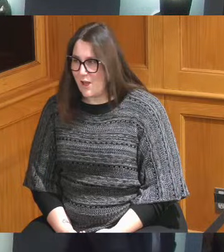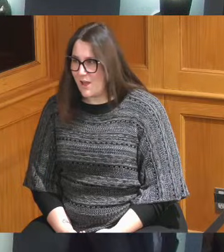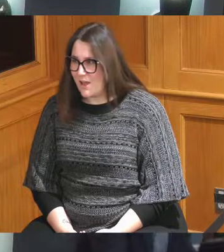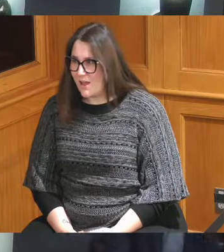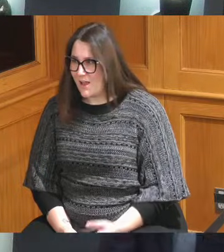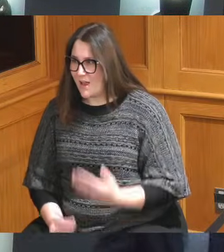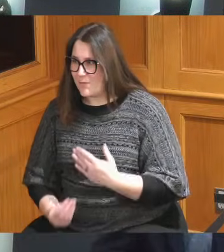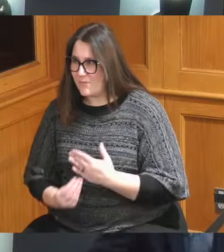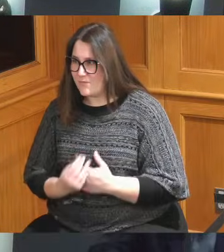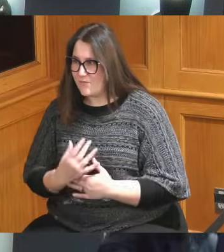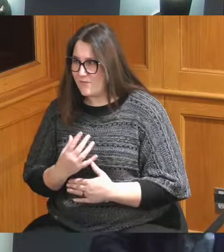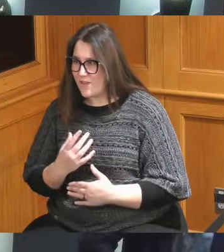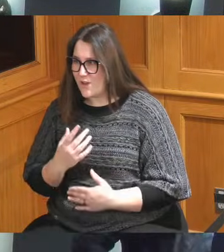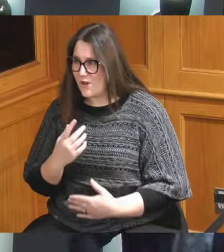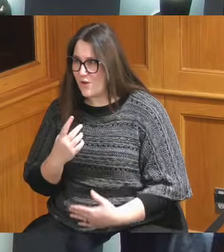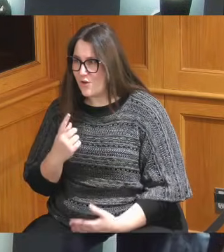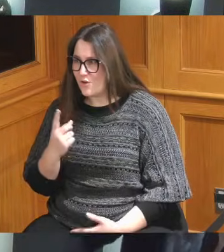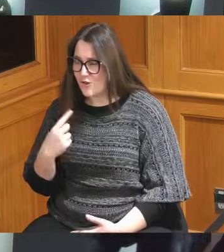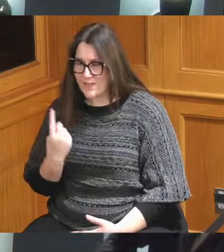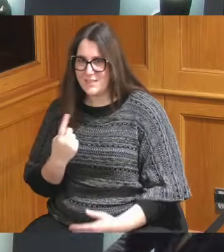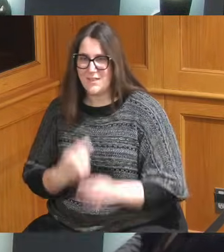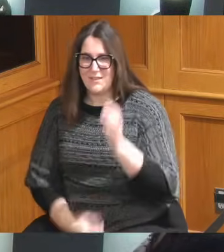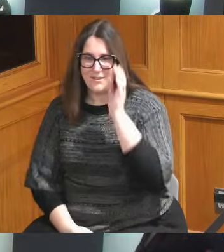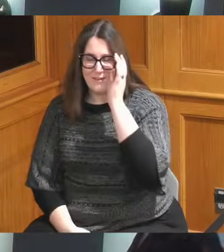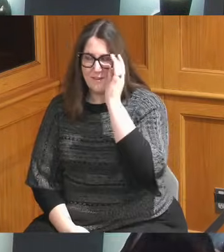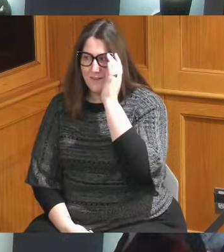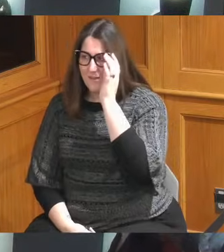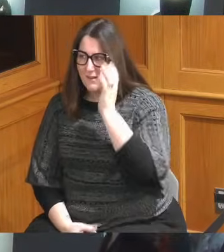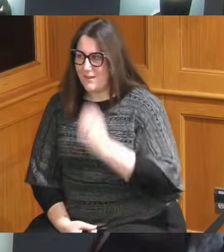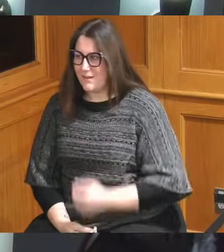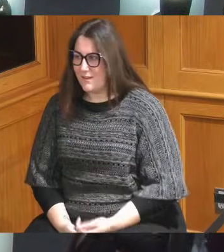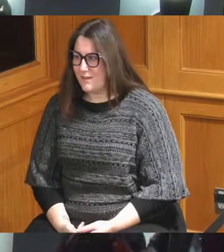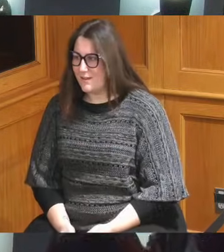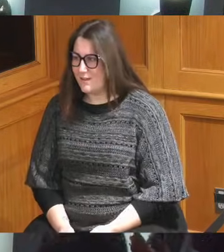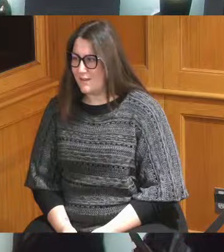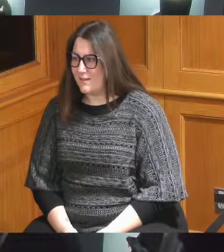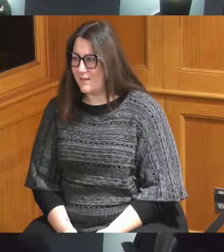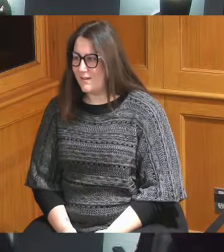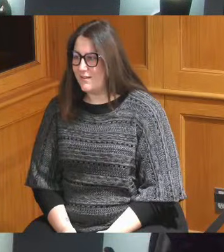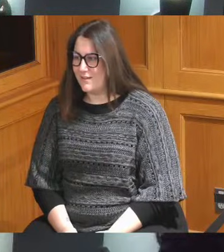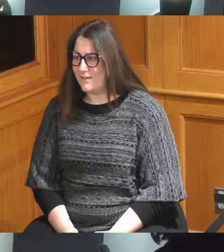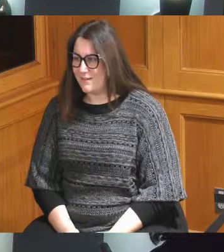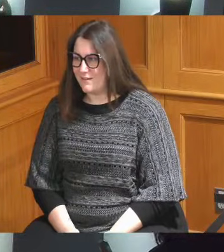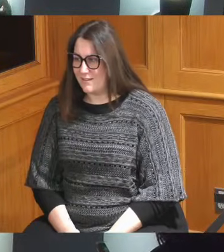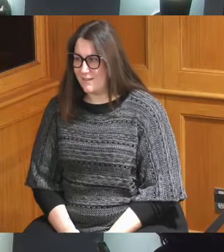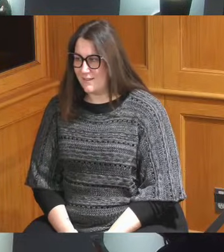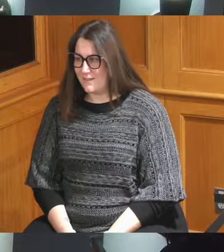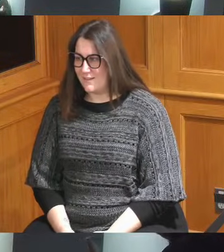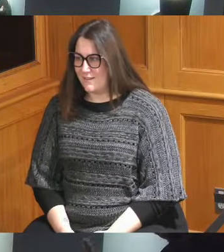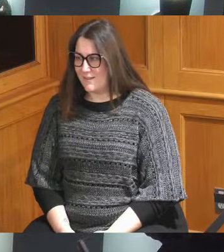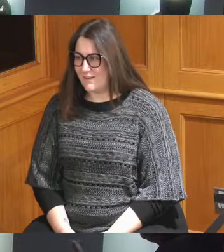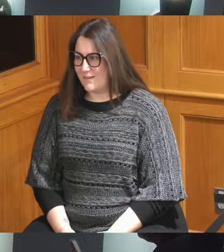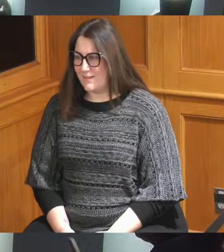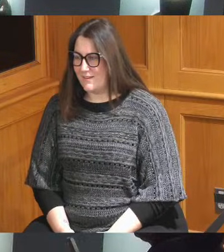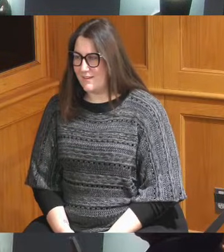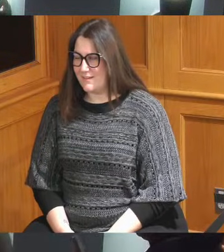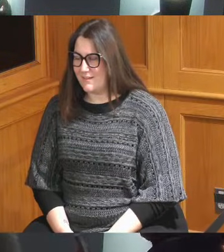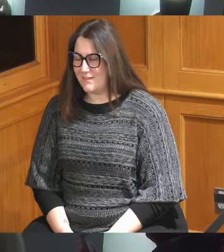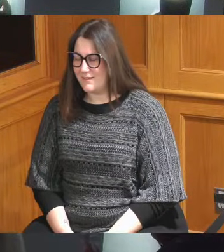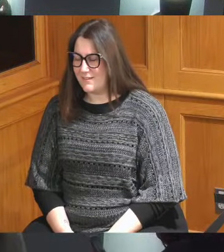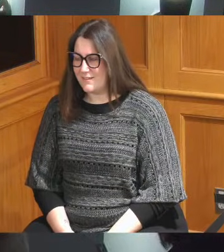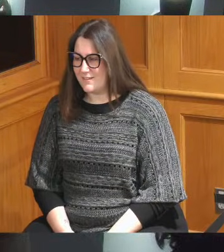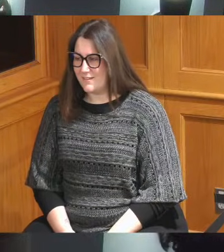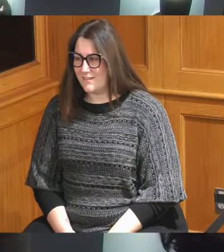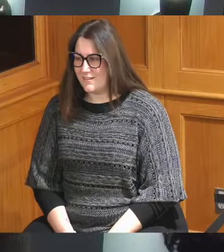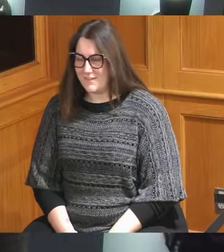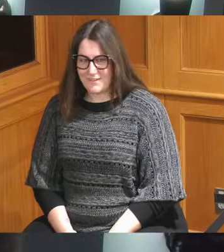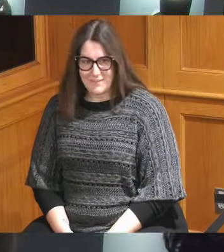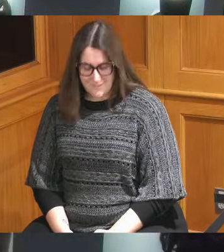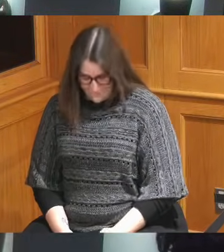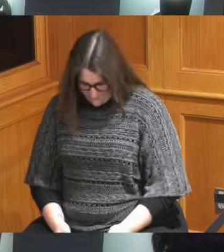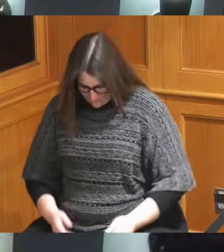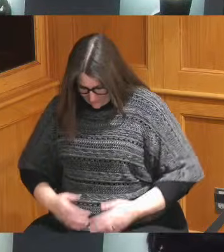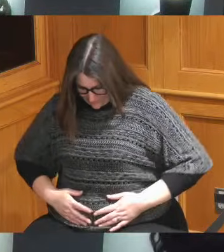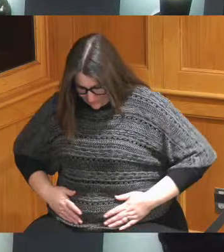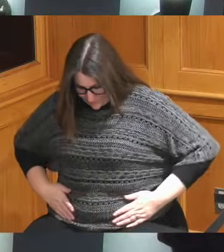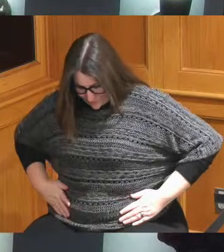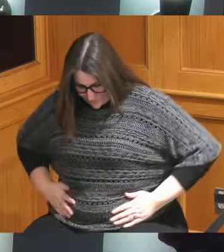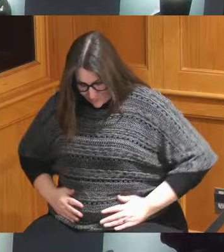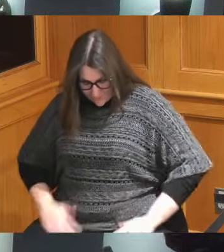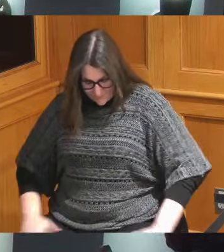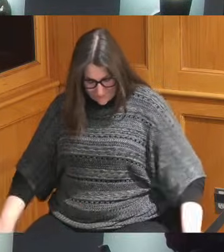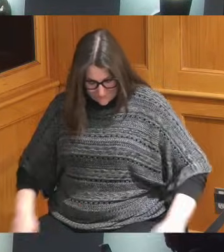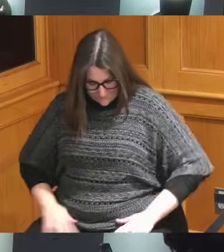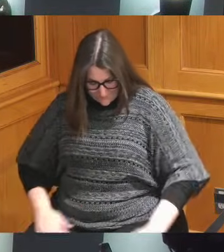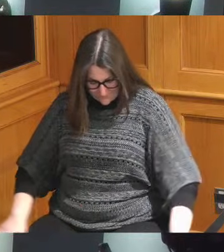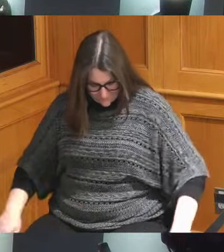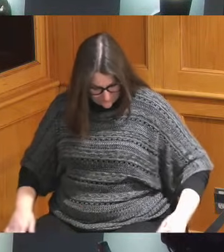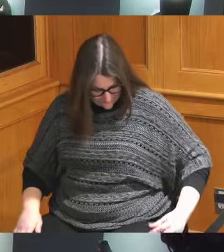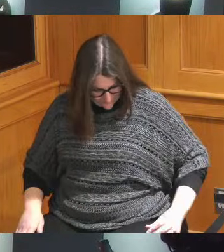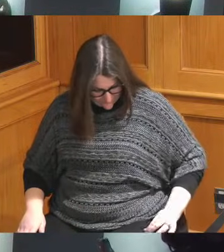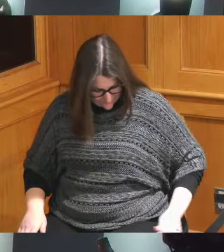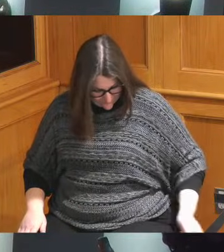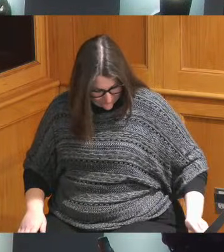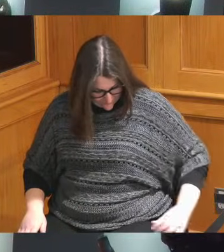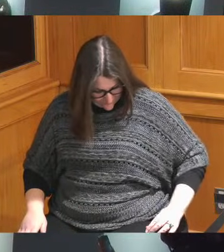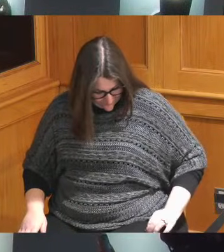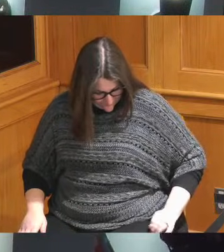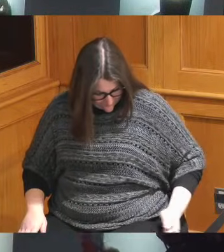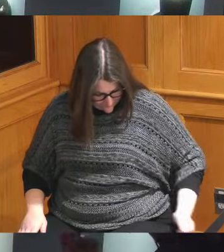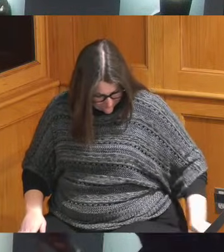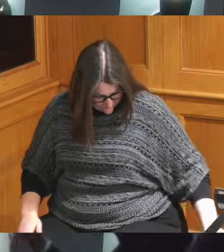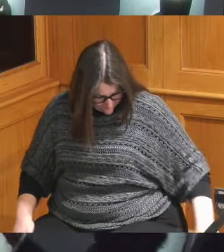Thank you. And I think we have a wonderful ready